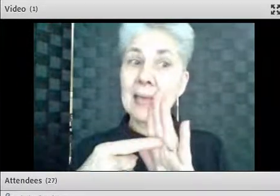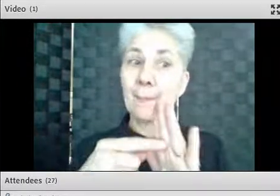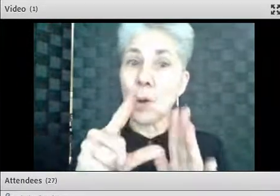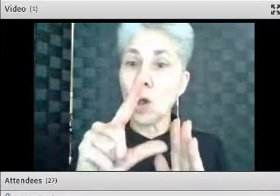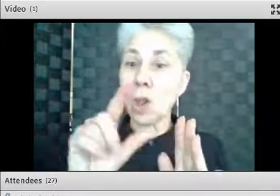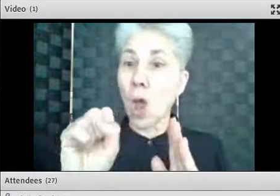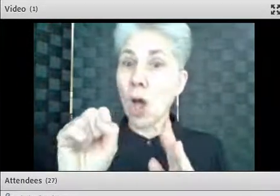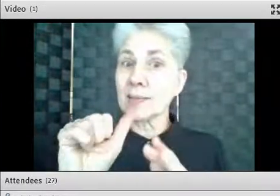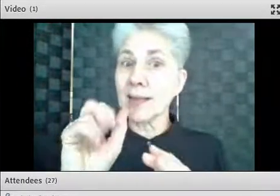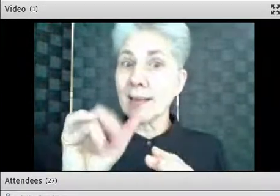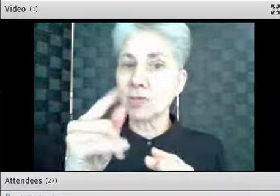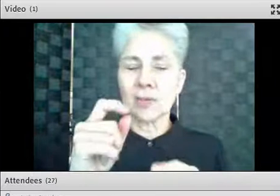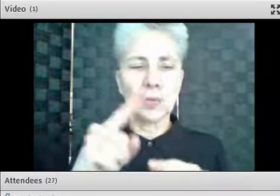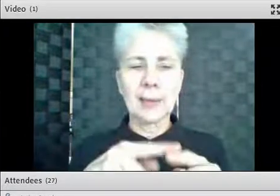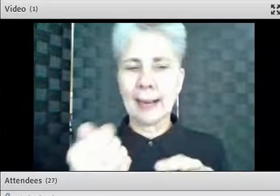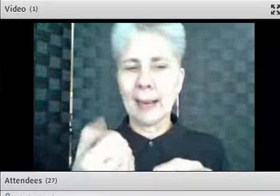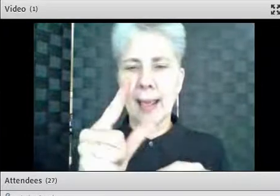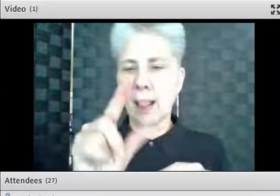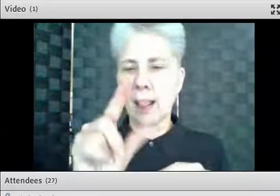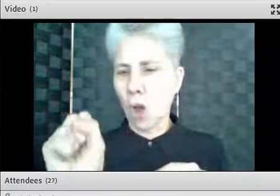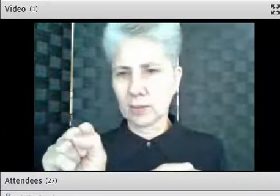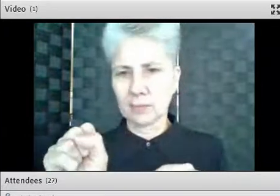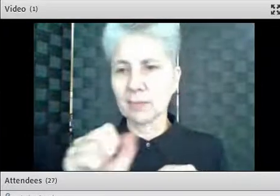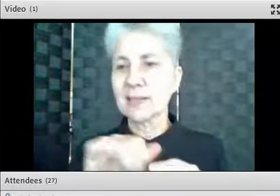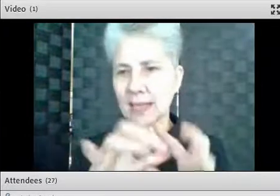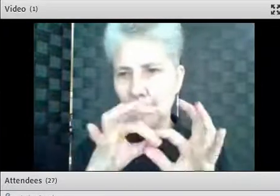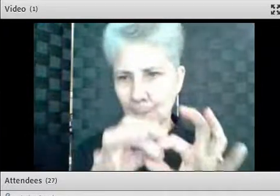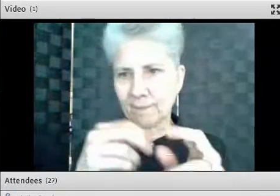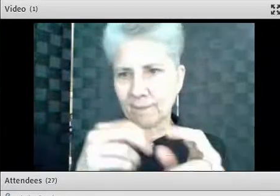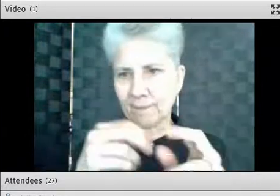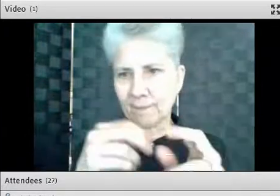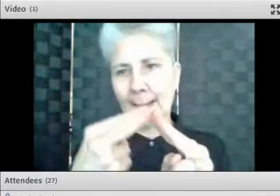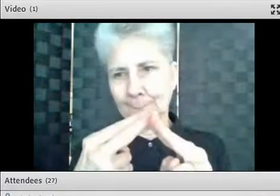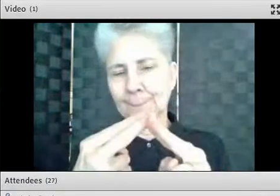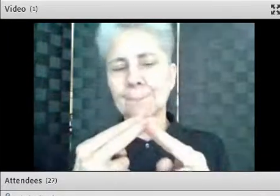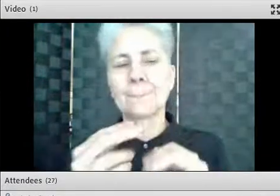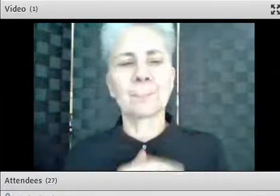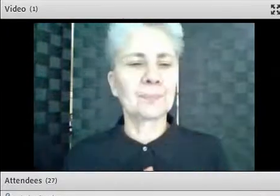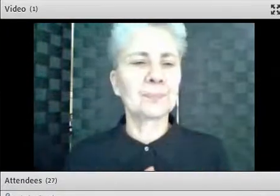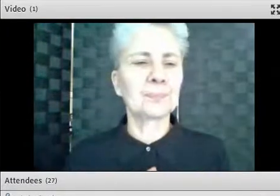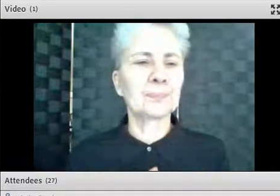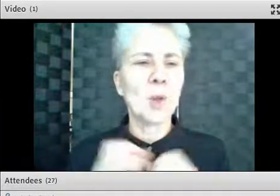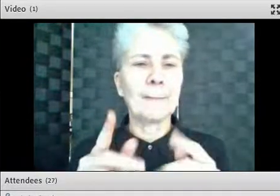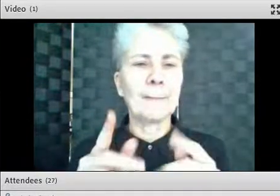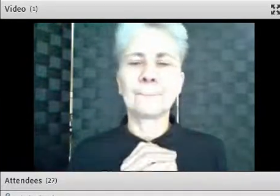then you don't skip that, but otherwise, we can. Okay.